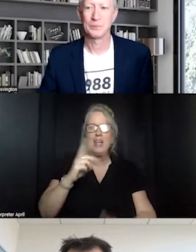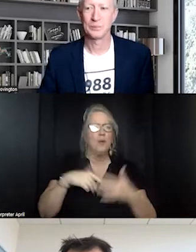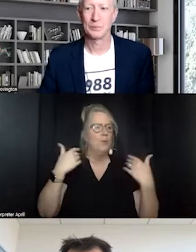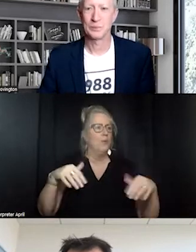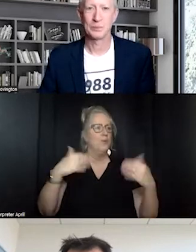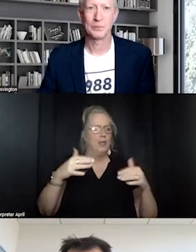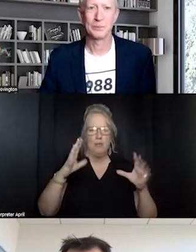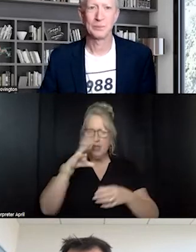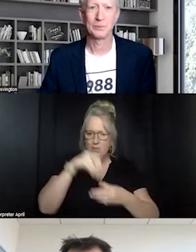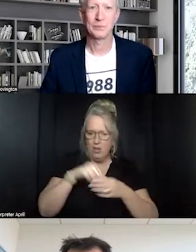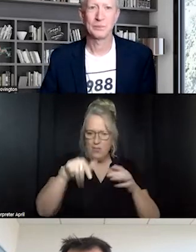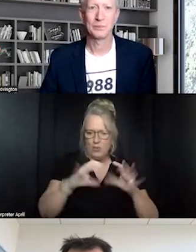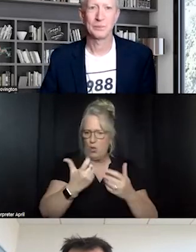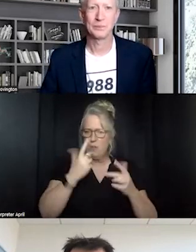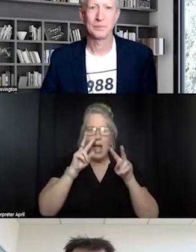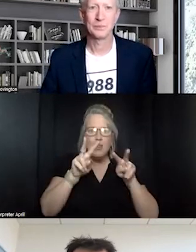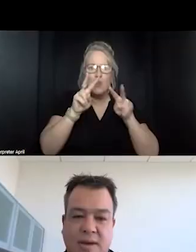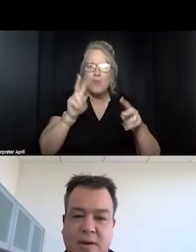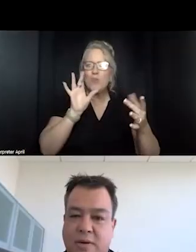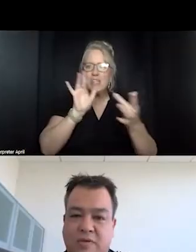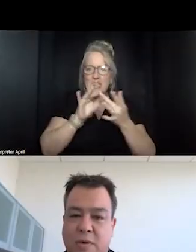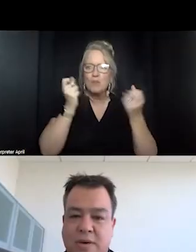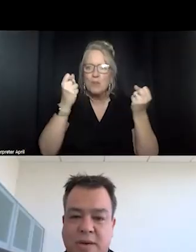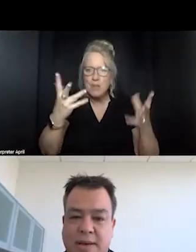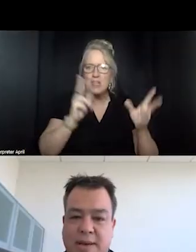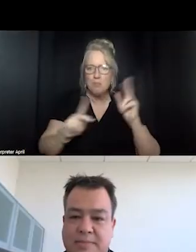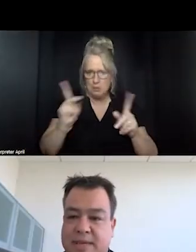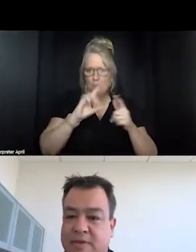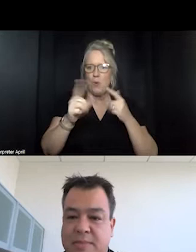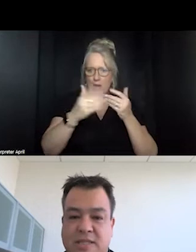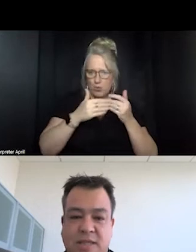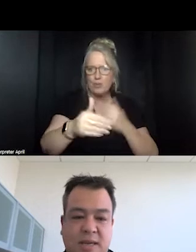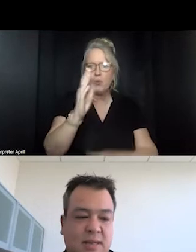LOOK FORWARD TO CONNECTING WITH MANY OF YOU GOING FORWARD. DAVID MENTIONED THAT HE WOULD